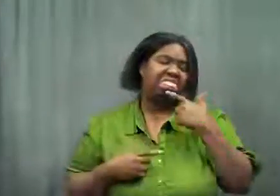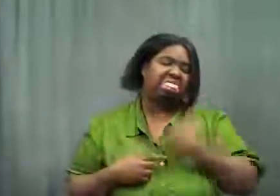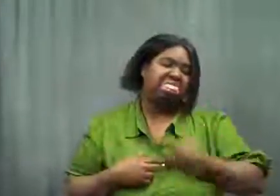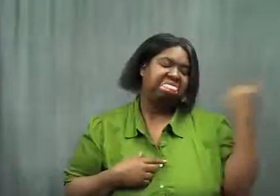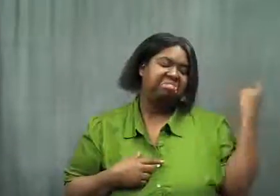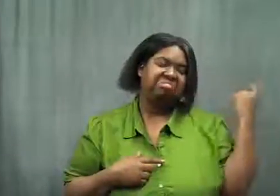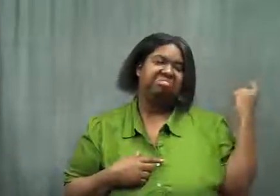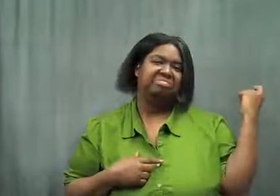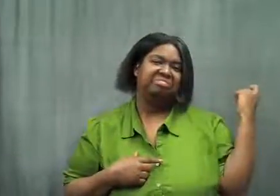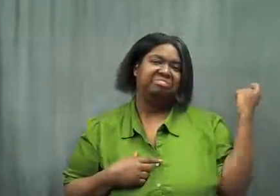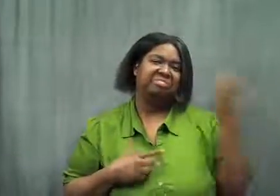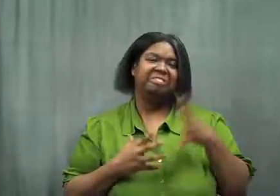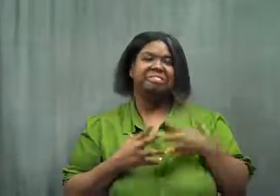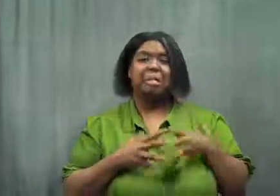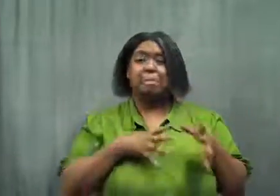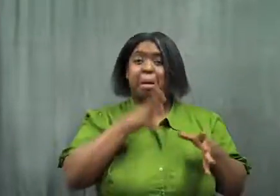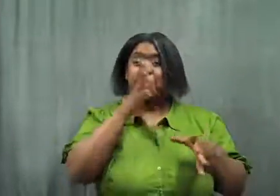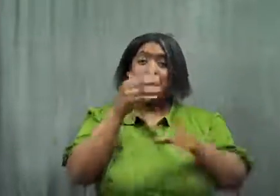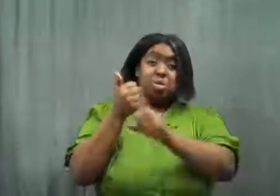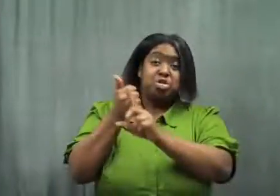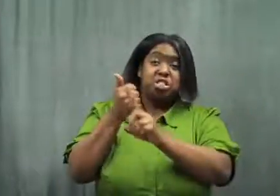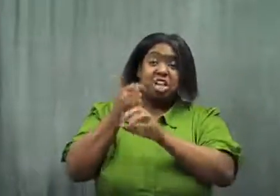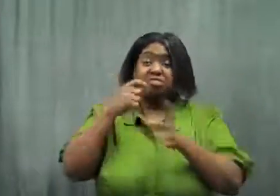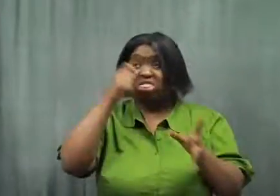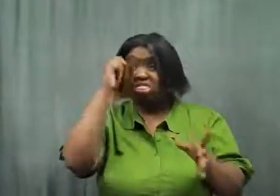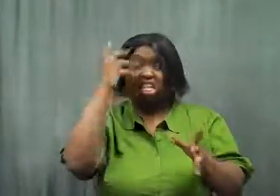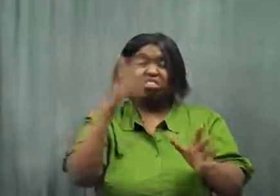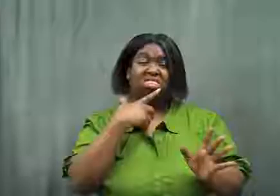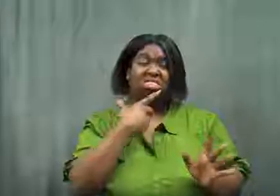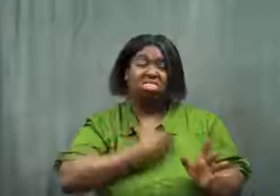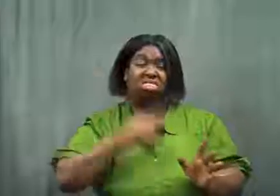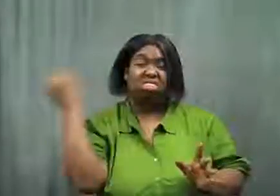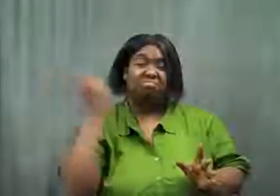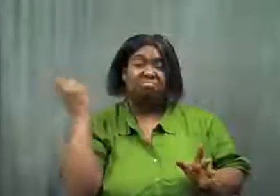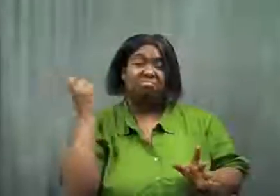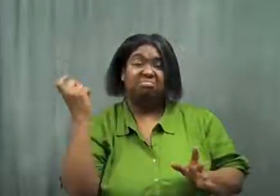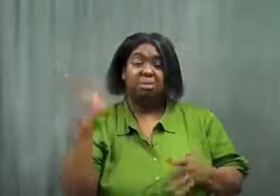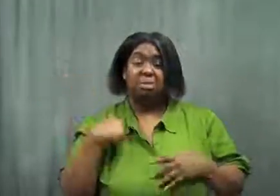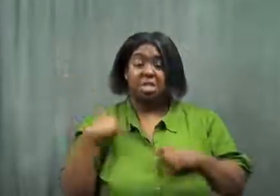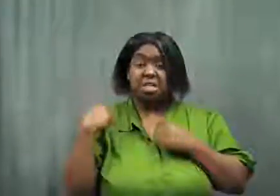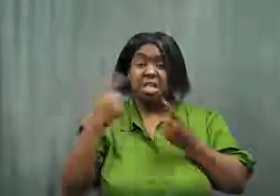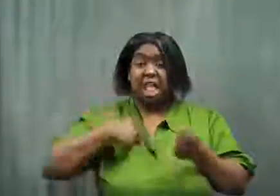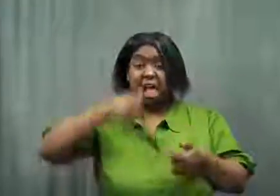My younger sister, was also used to it. My mom too, also was very experienced with it.